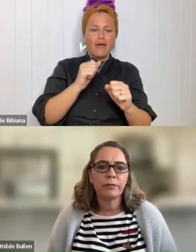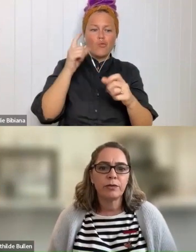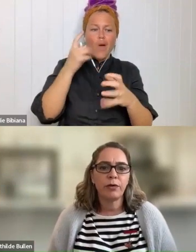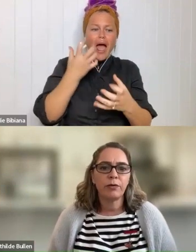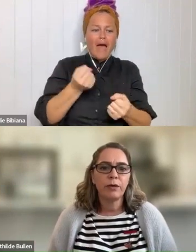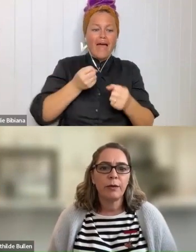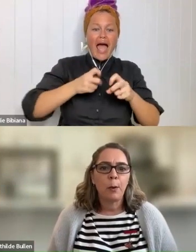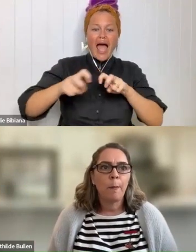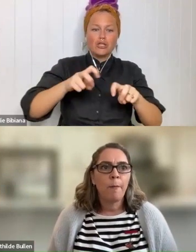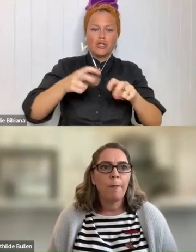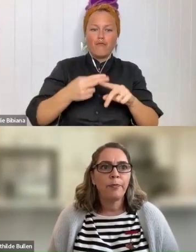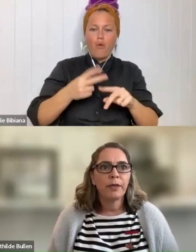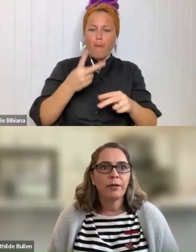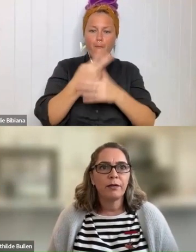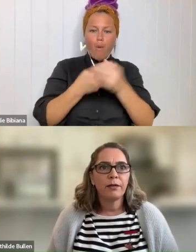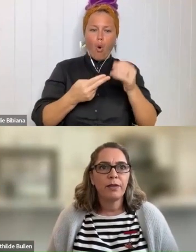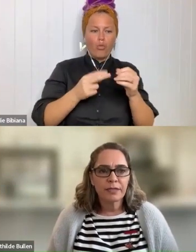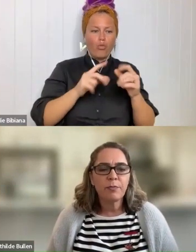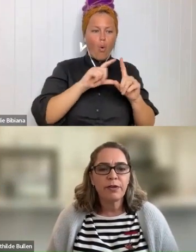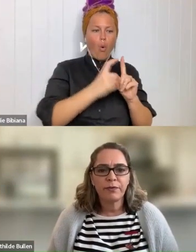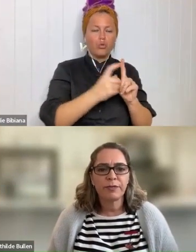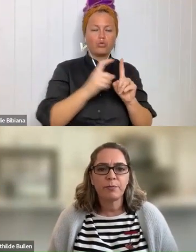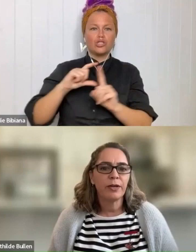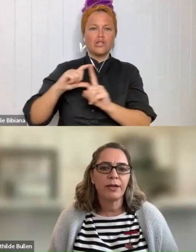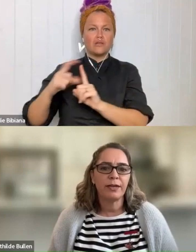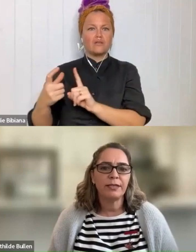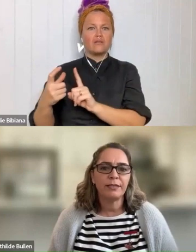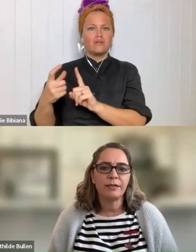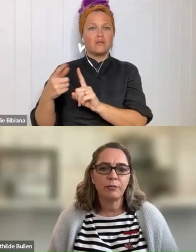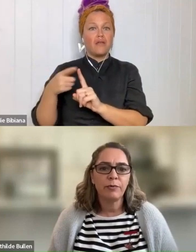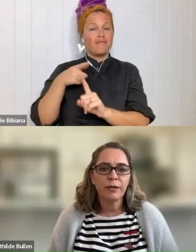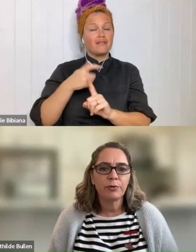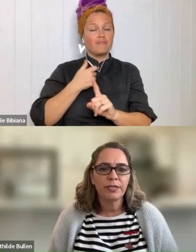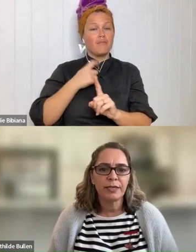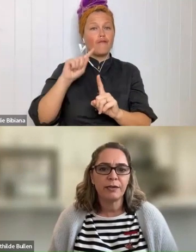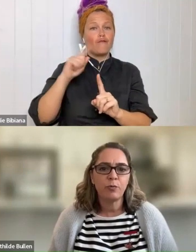So that's my first point, I guess he's like really proceed